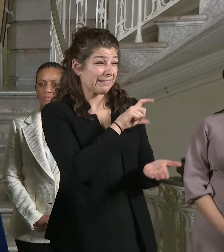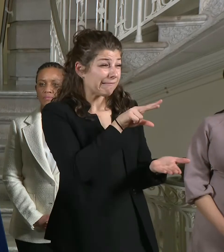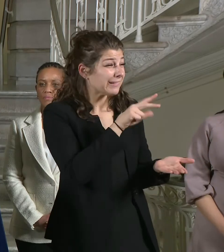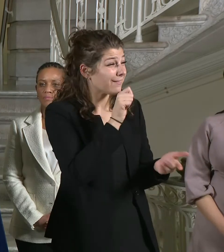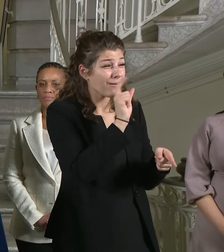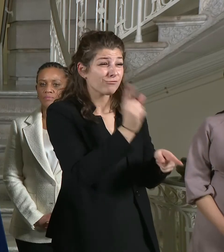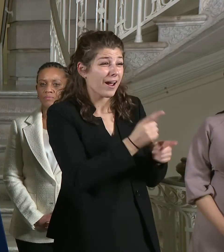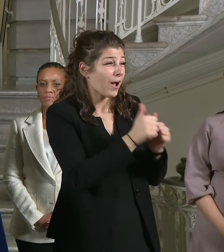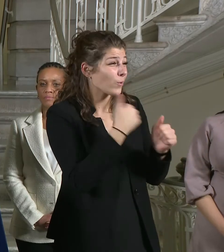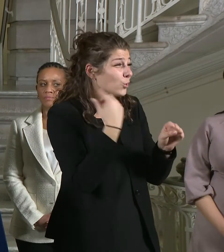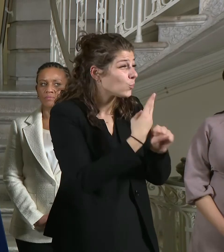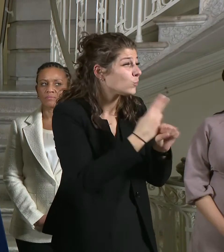TALKED ABOUT THIS